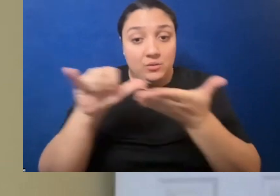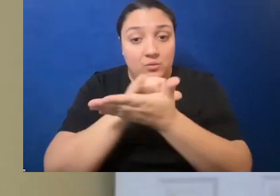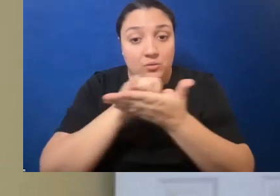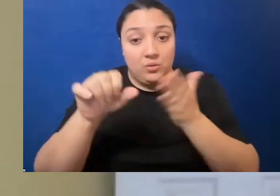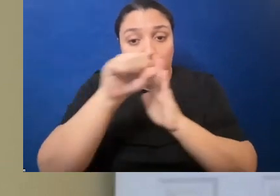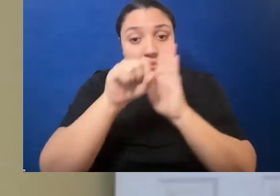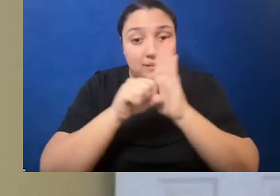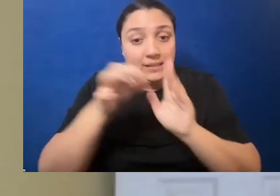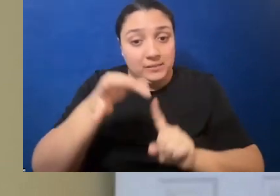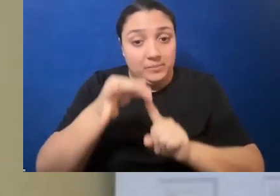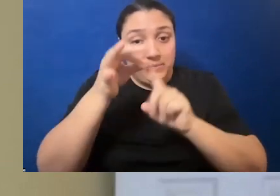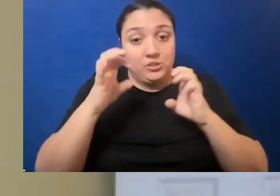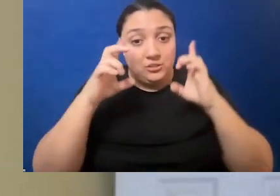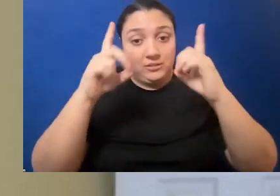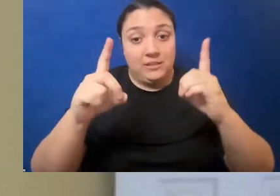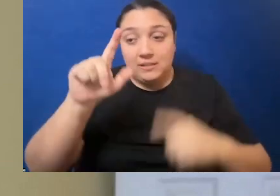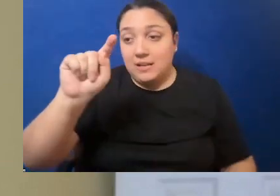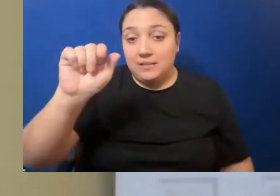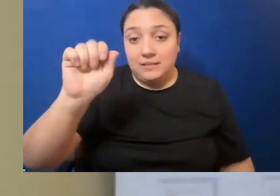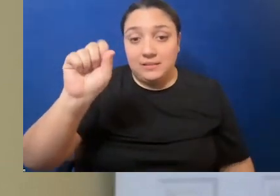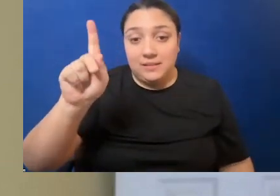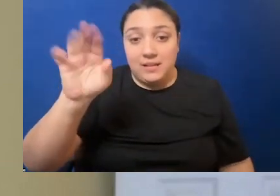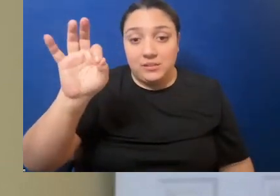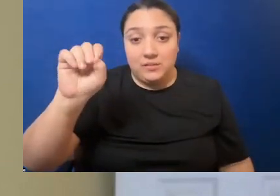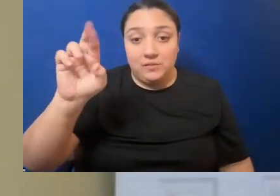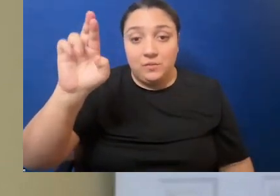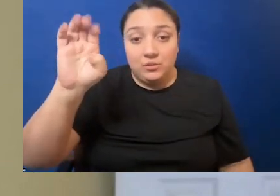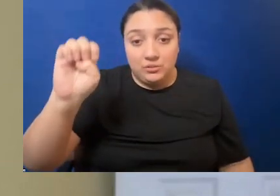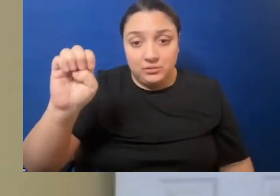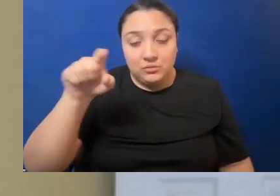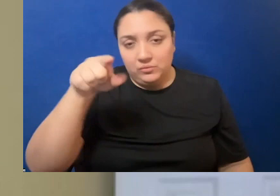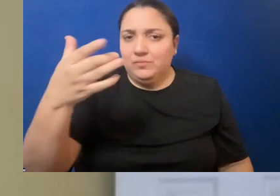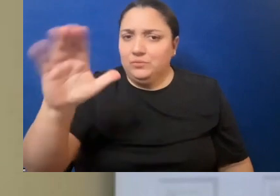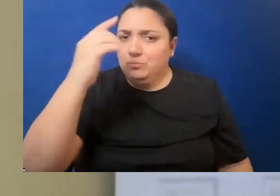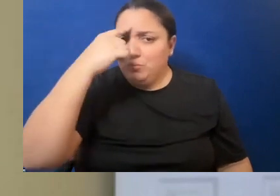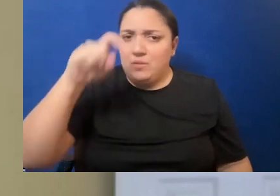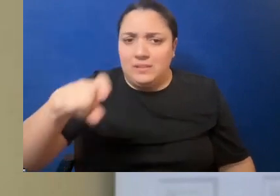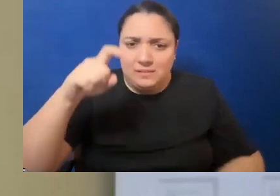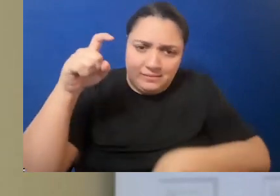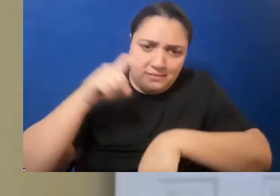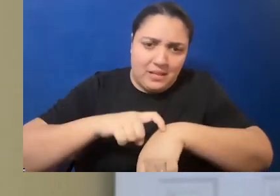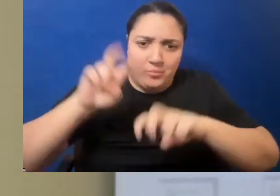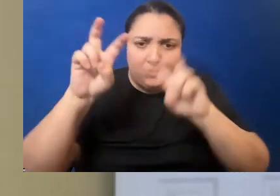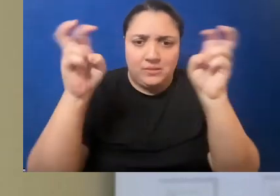THE NEW YORK STATE SPECIAL EDUCATION TASK FORCE. THIS IS A TIMELY TOPIC.